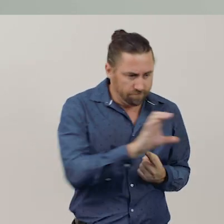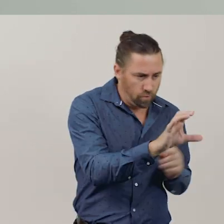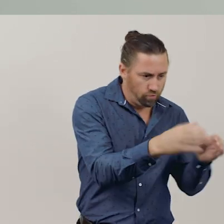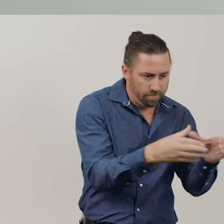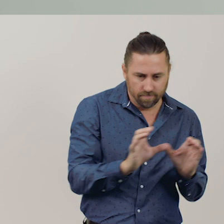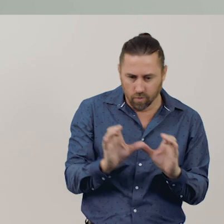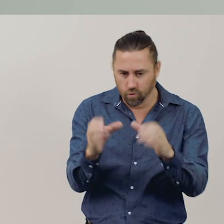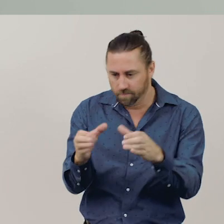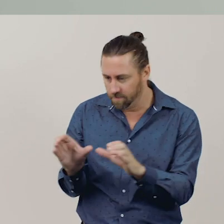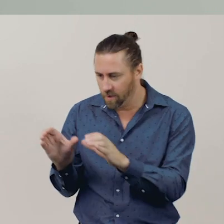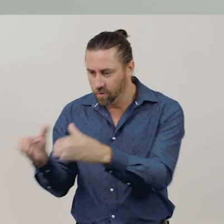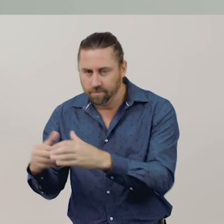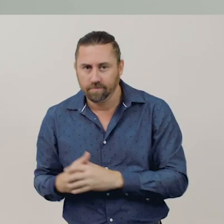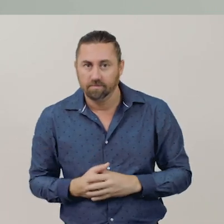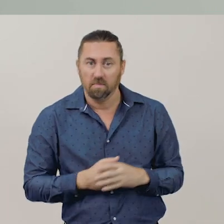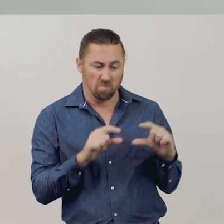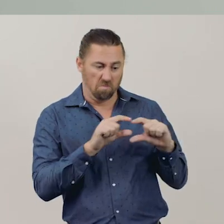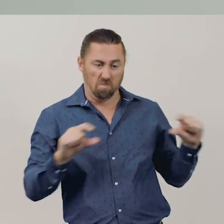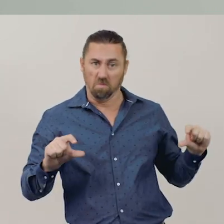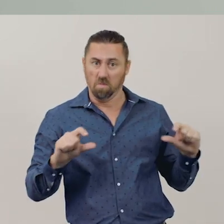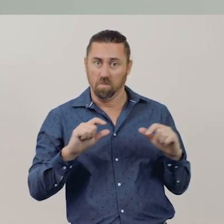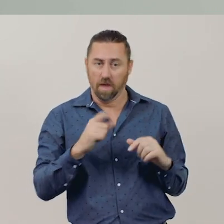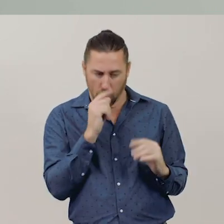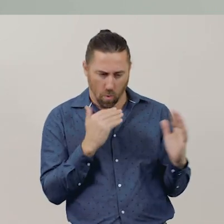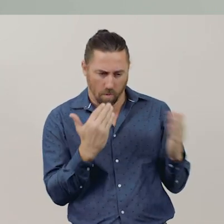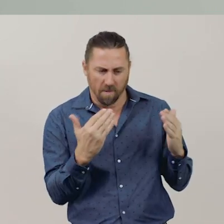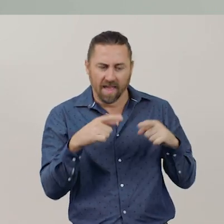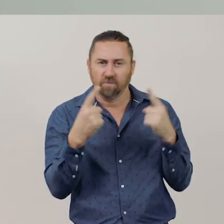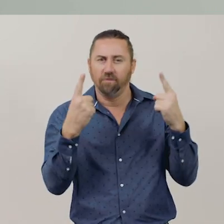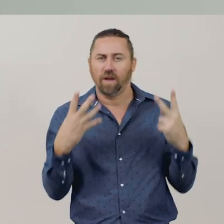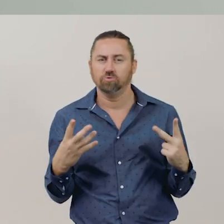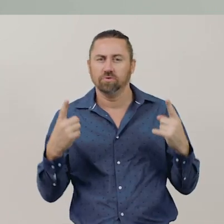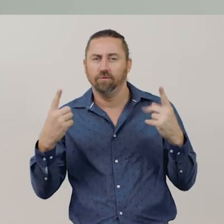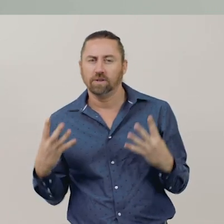and we can use faction strips to compare fractions.